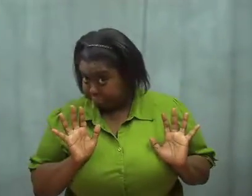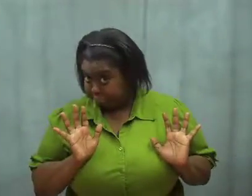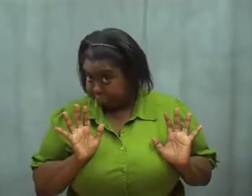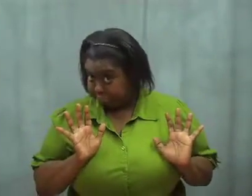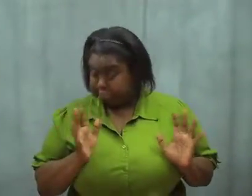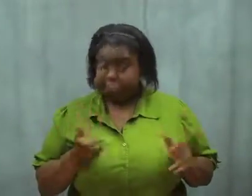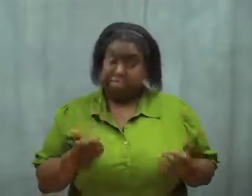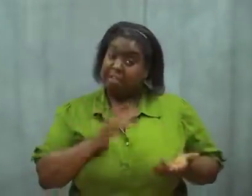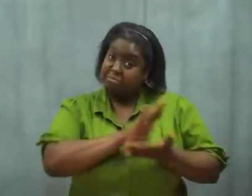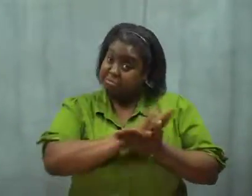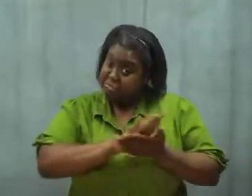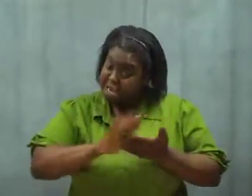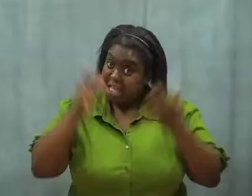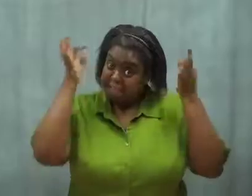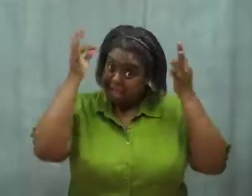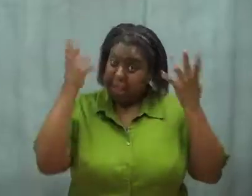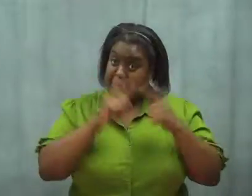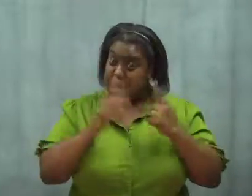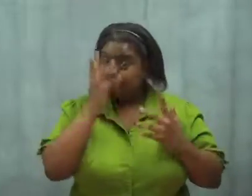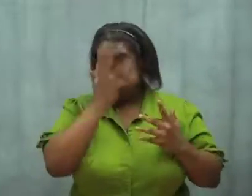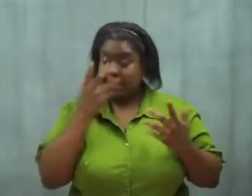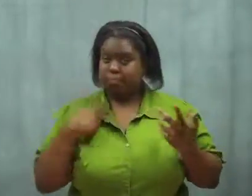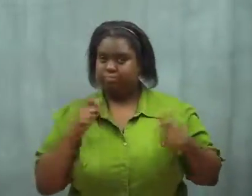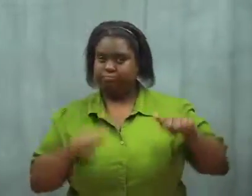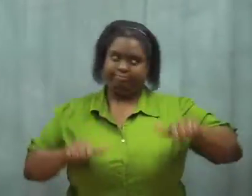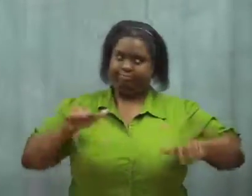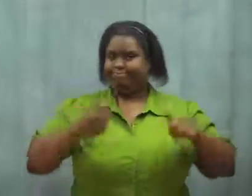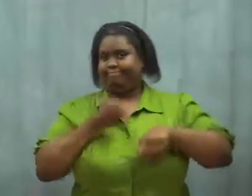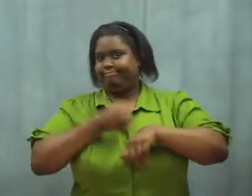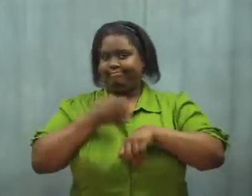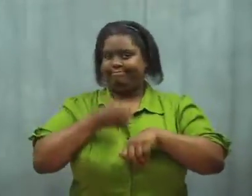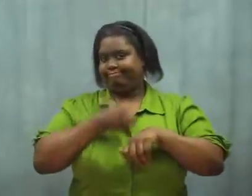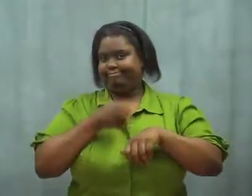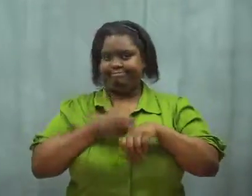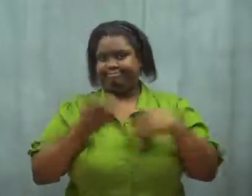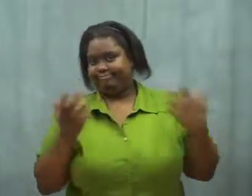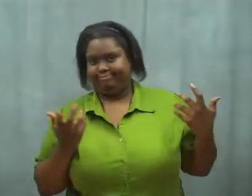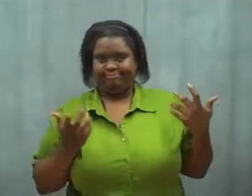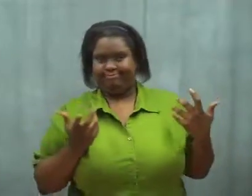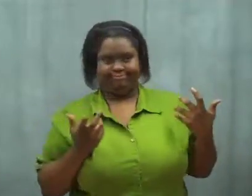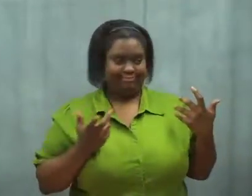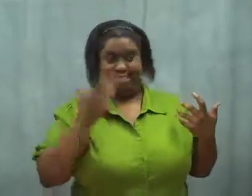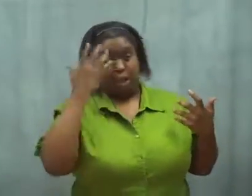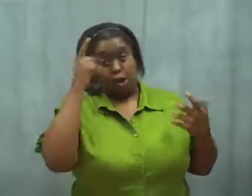The person had nice hair, but the face is a blur.